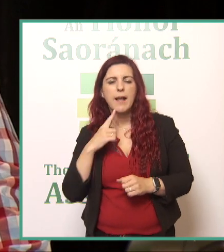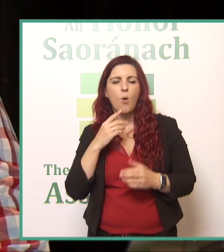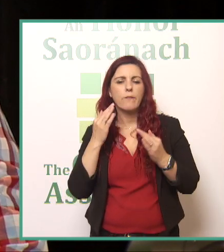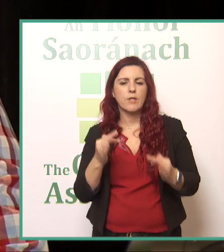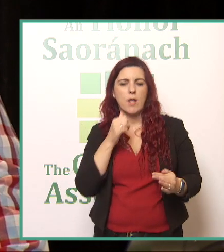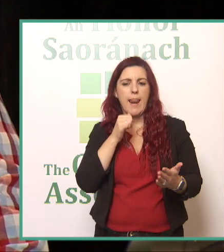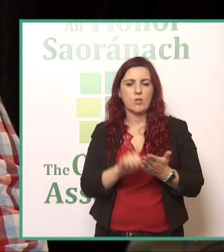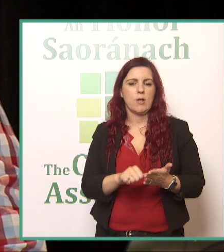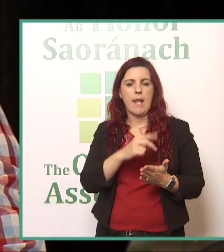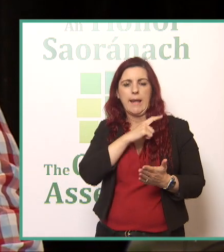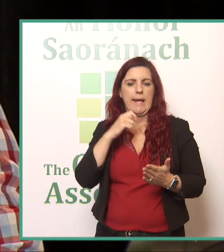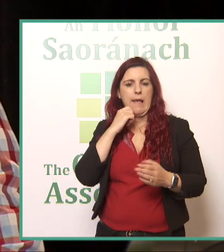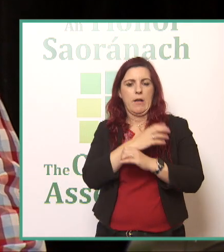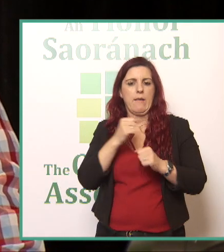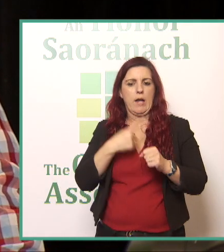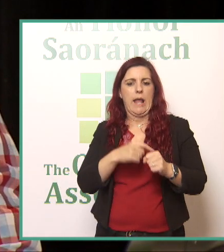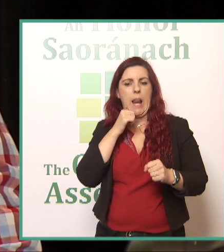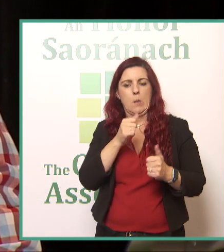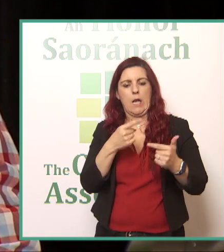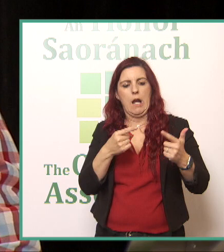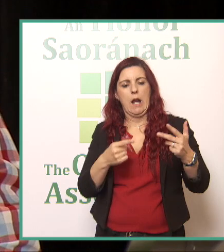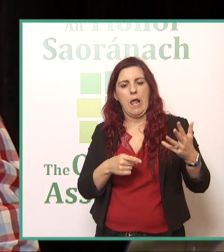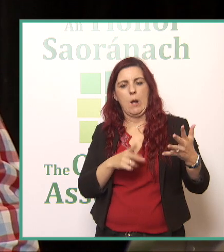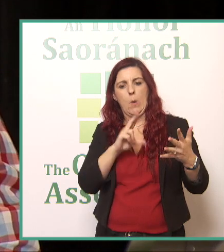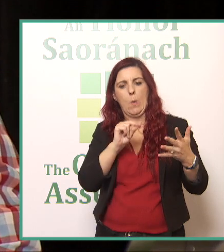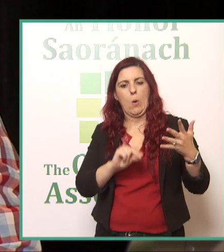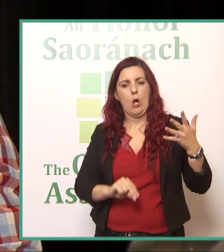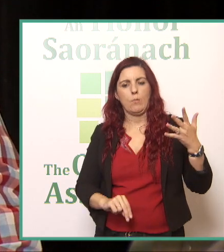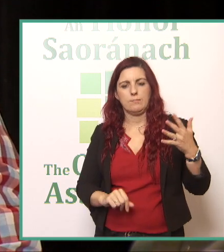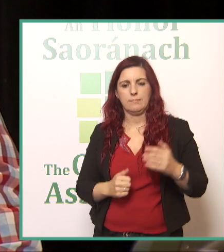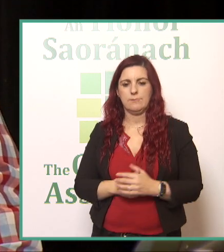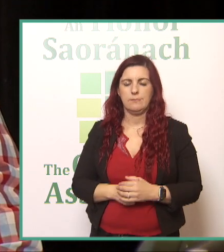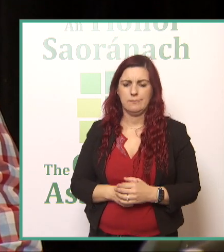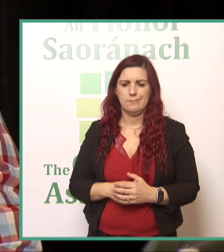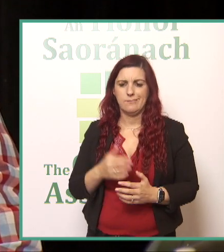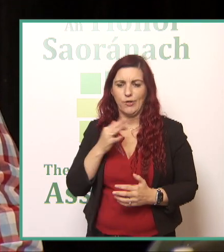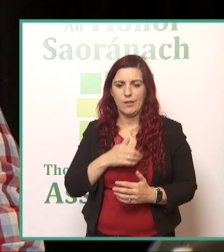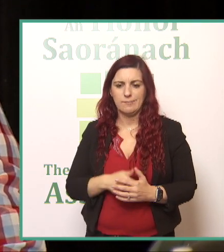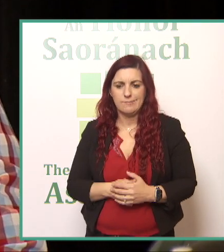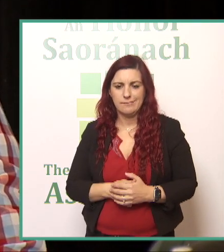were not to do ever again with that part of the bug. which we find found funny because it that bug